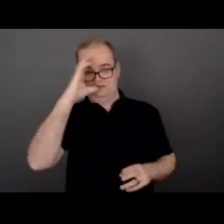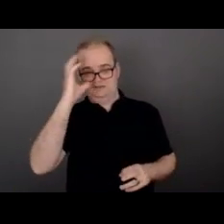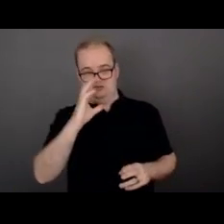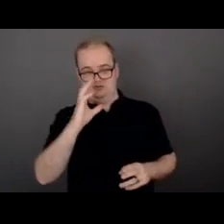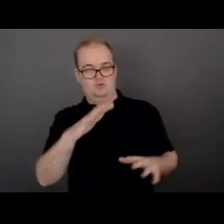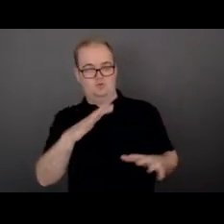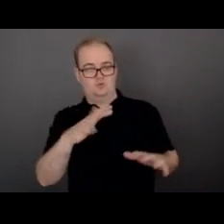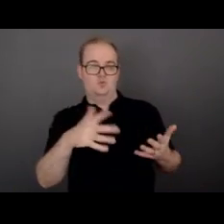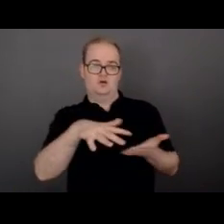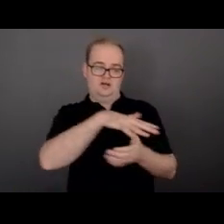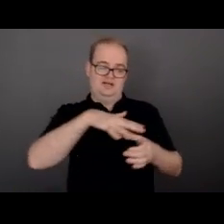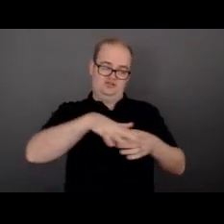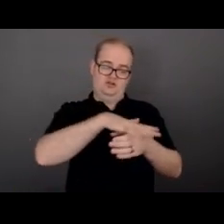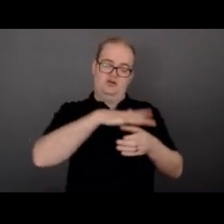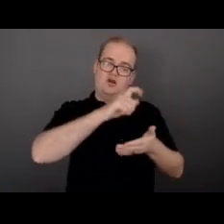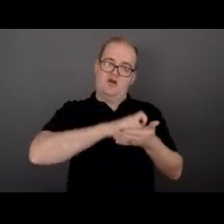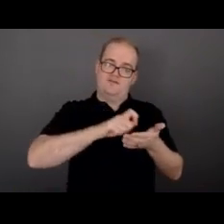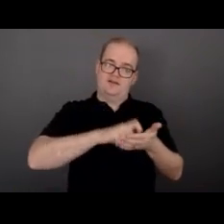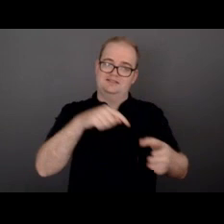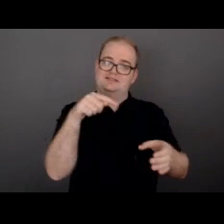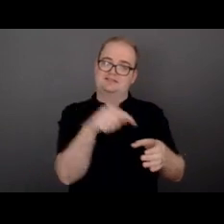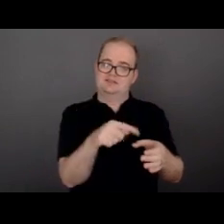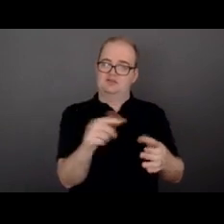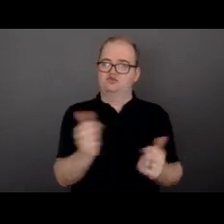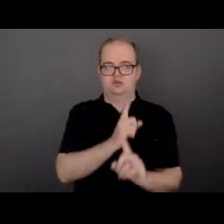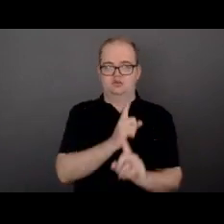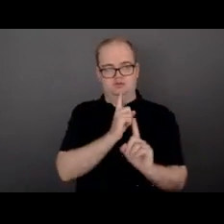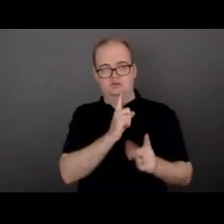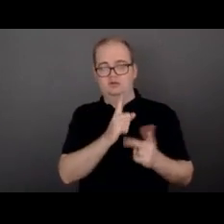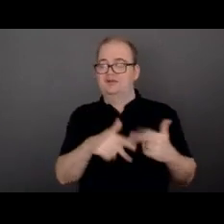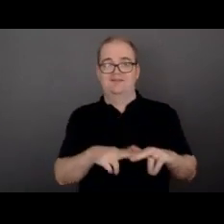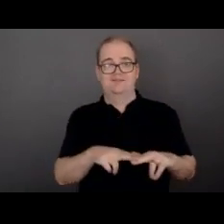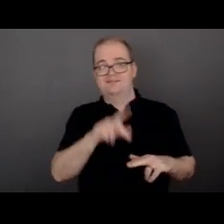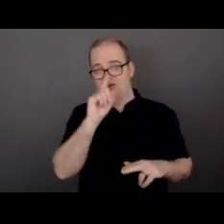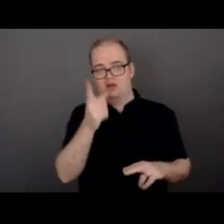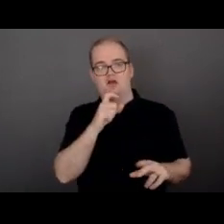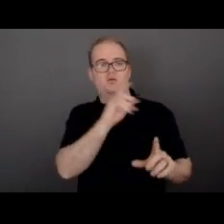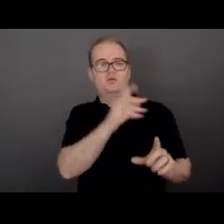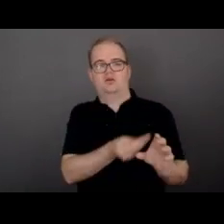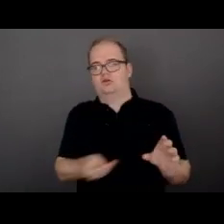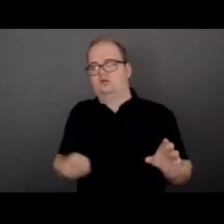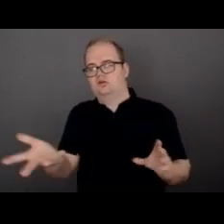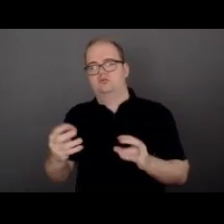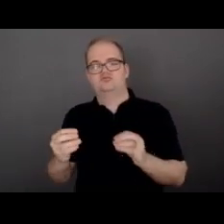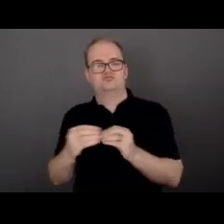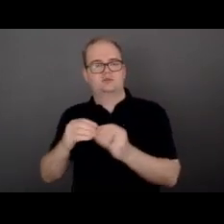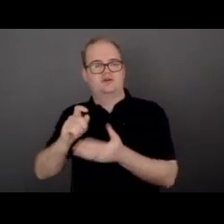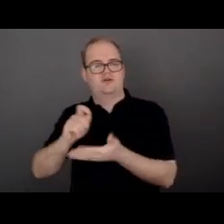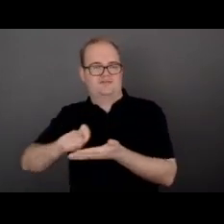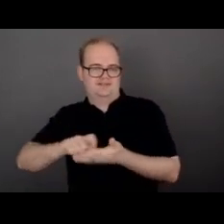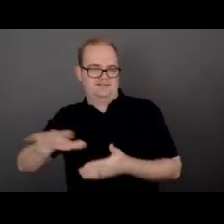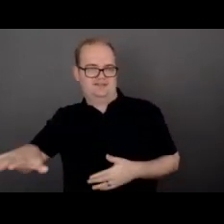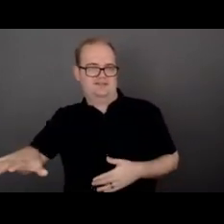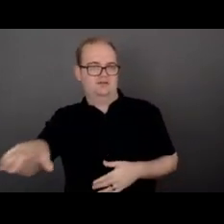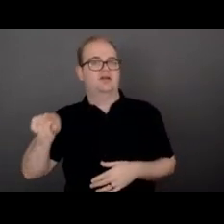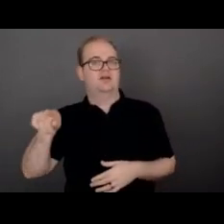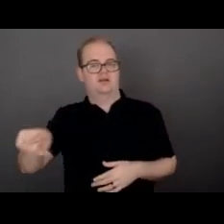If that local office can't action it, it's sent to our Brisbane office so that they can call the client.